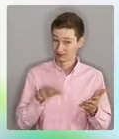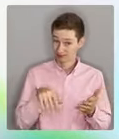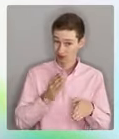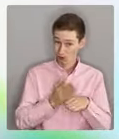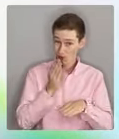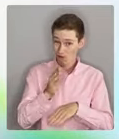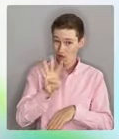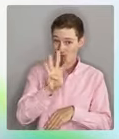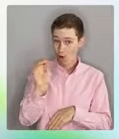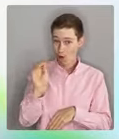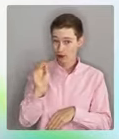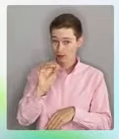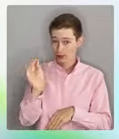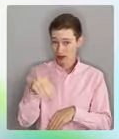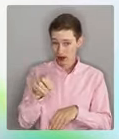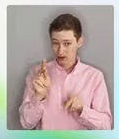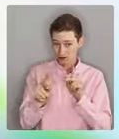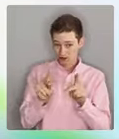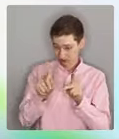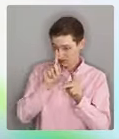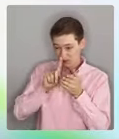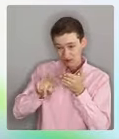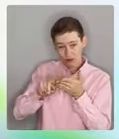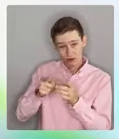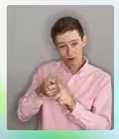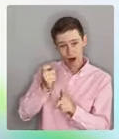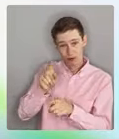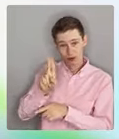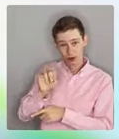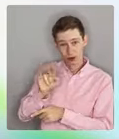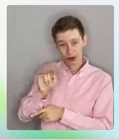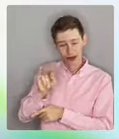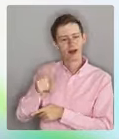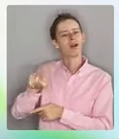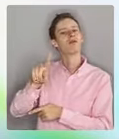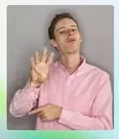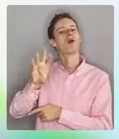In many cases, indeed for over 40% of users, according to Unity's research,